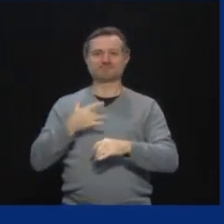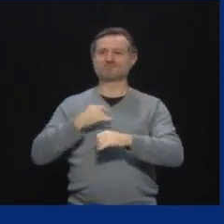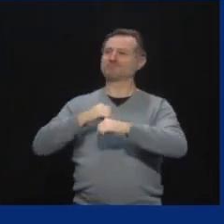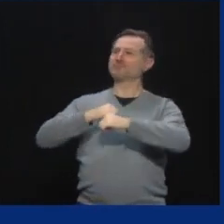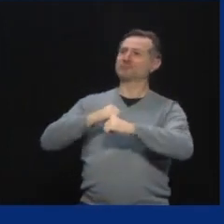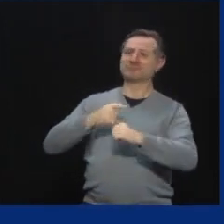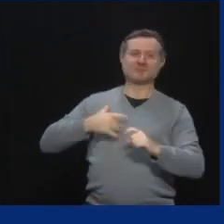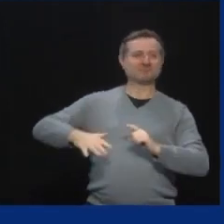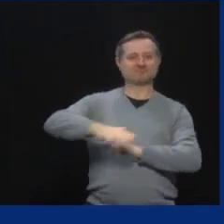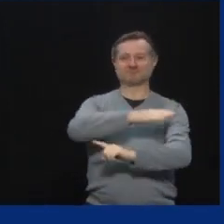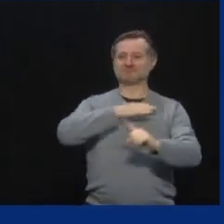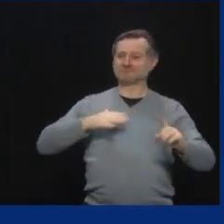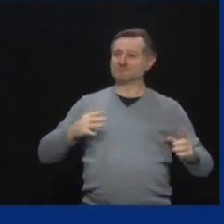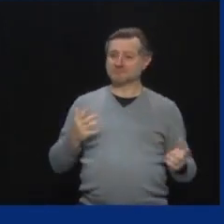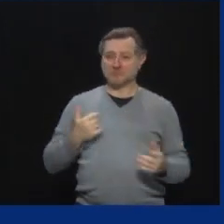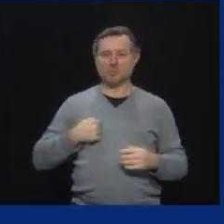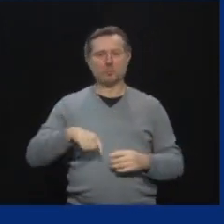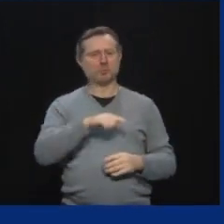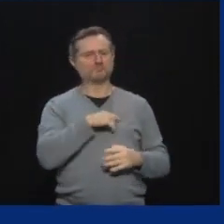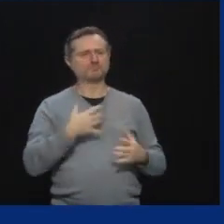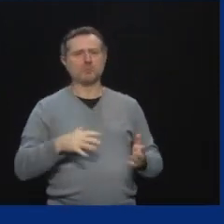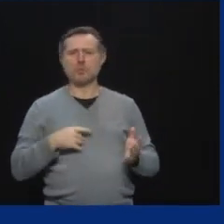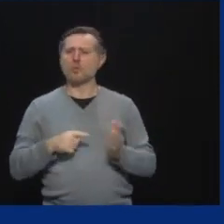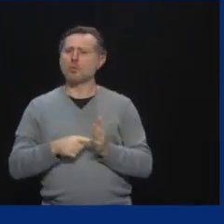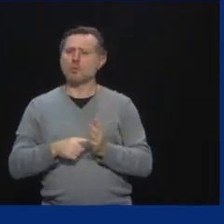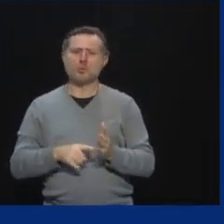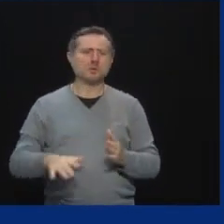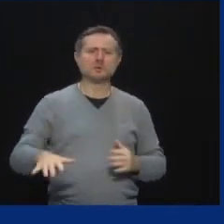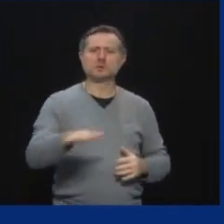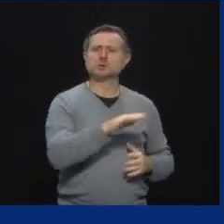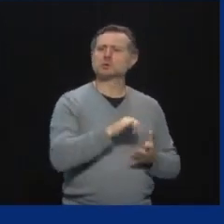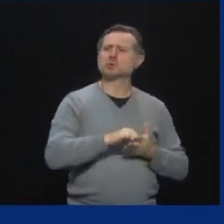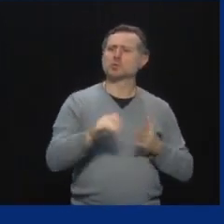we owe the people of our state. And that's why we held firm on this. So